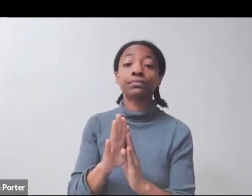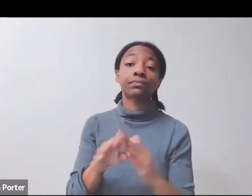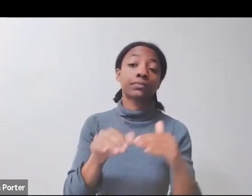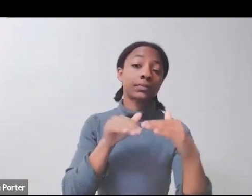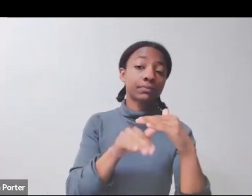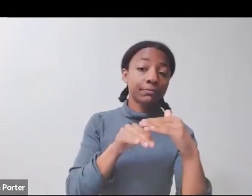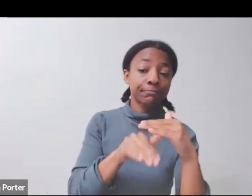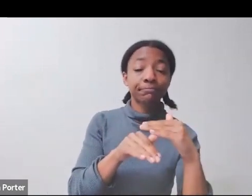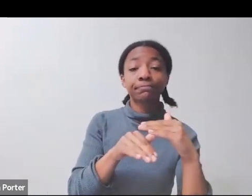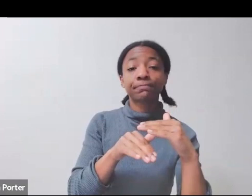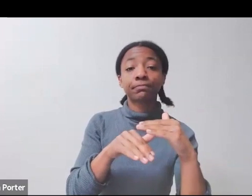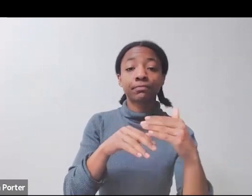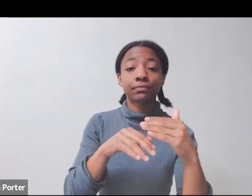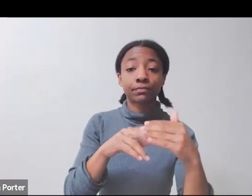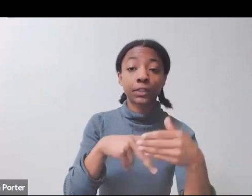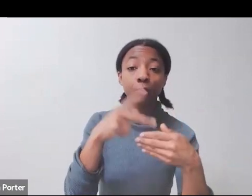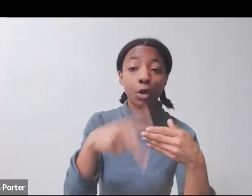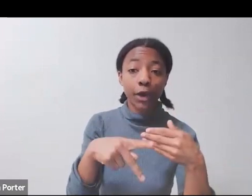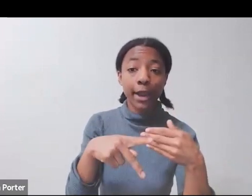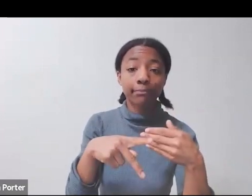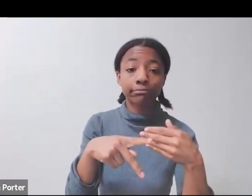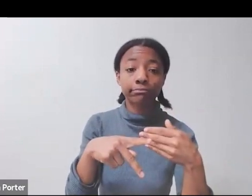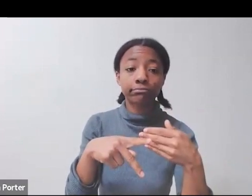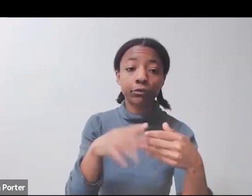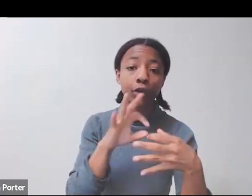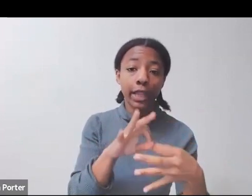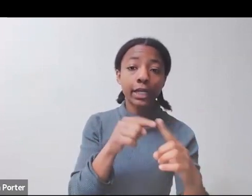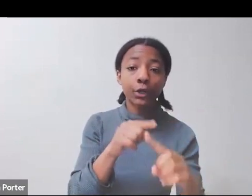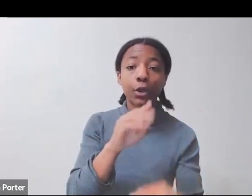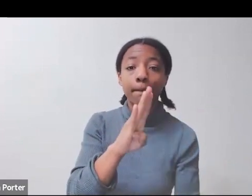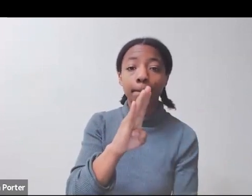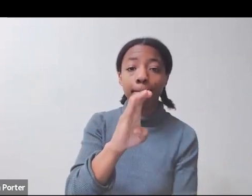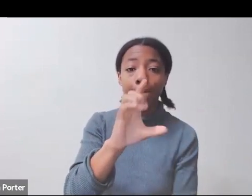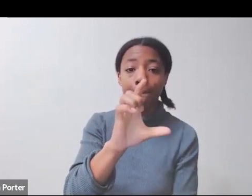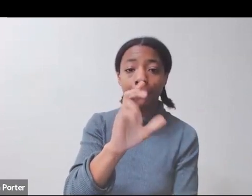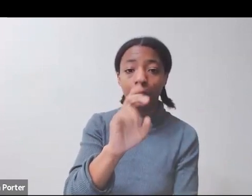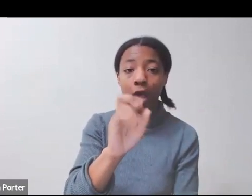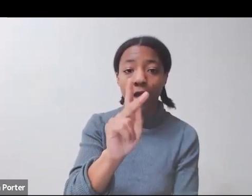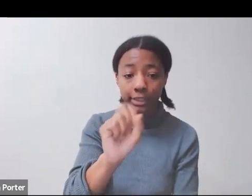of Blocks because there's so much demand from folks who are training in-service and pre-service teachers,